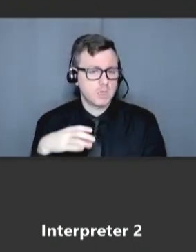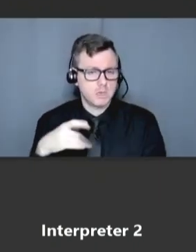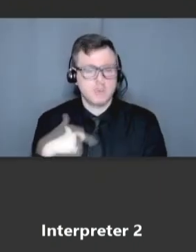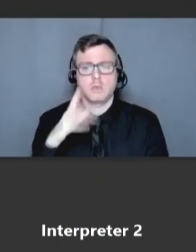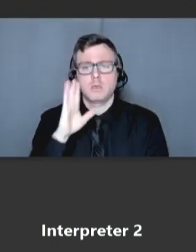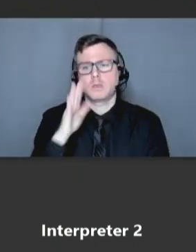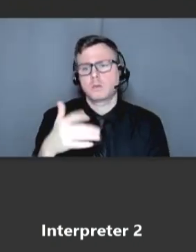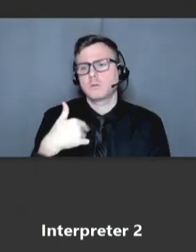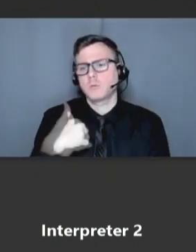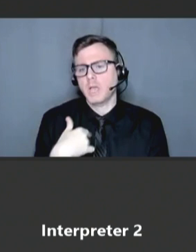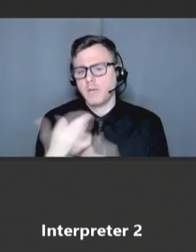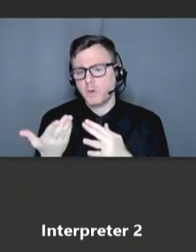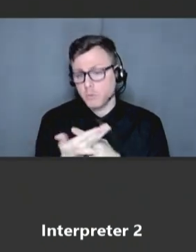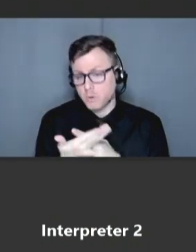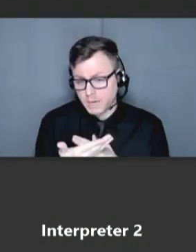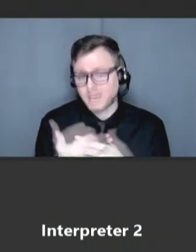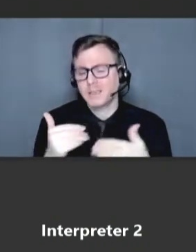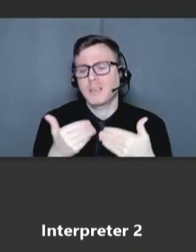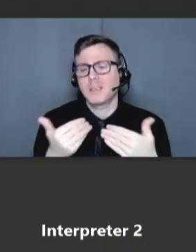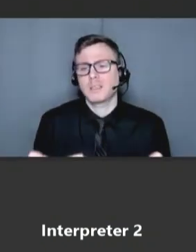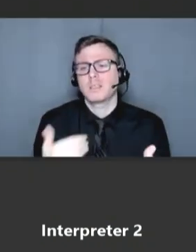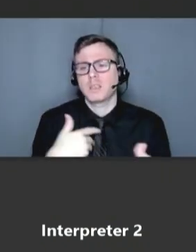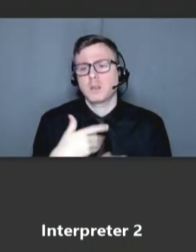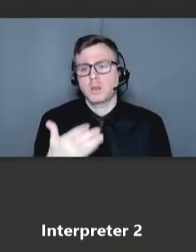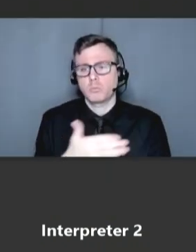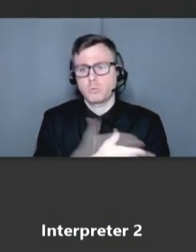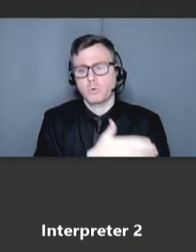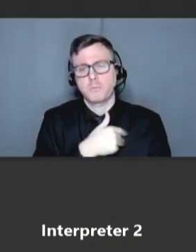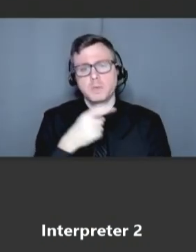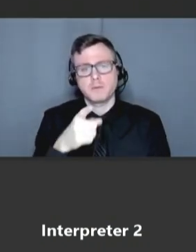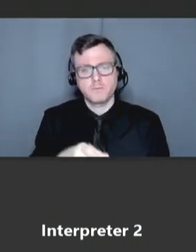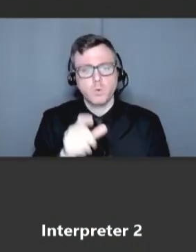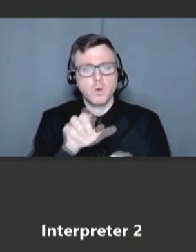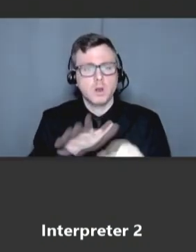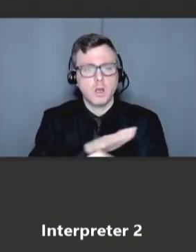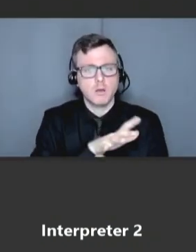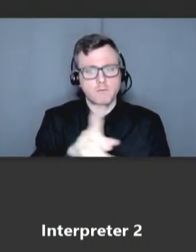resume a panel on improving coverage and lowering cost of vaccination to improve adult immunization